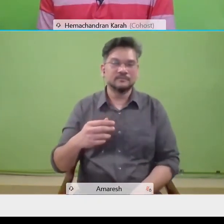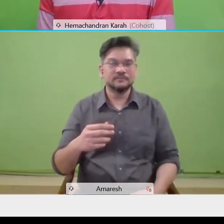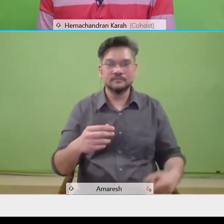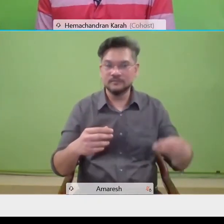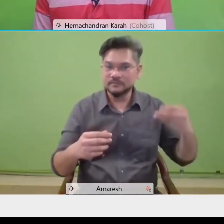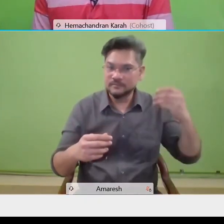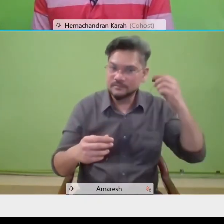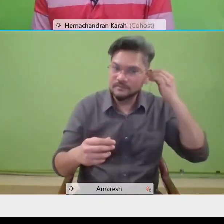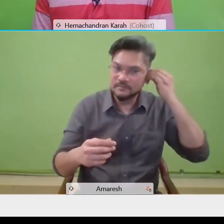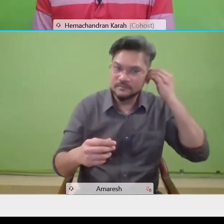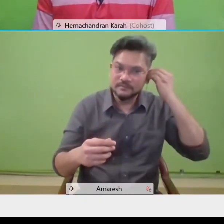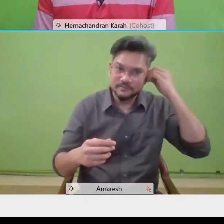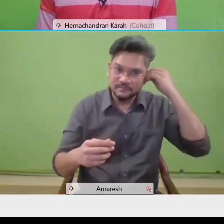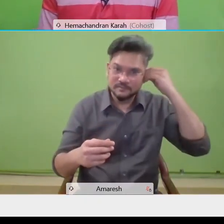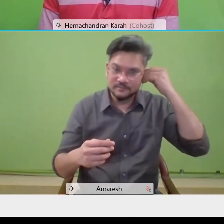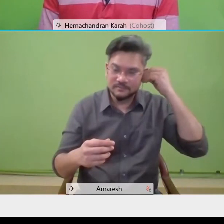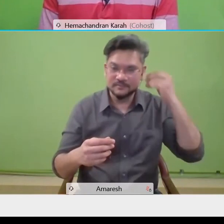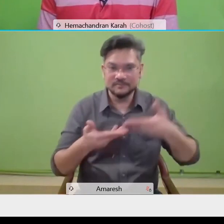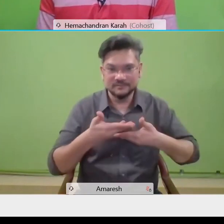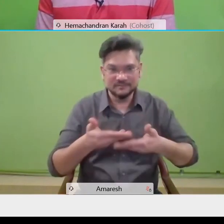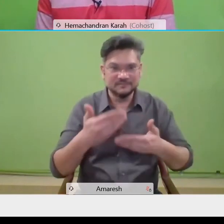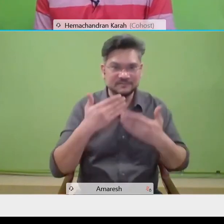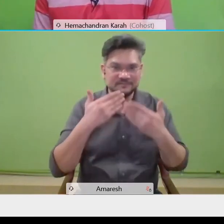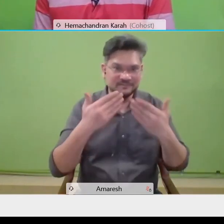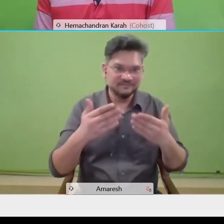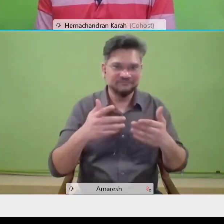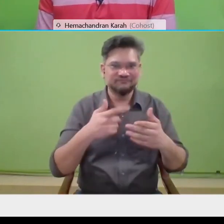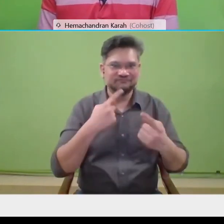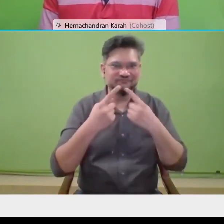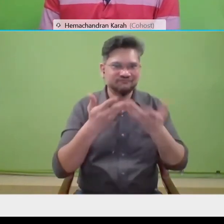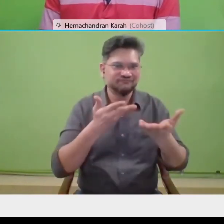discussion I think okay thank you very much yes you brought in linguistic